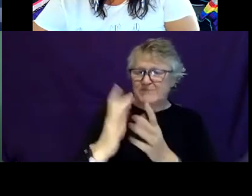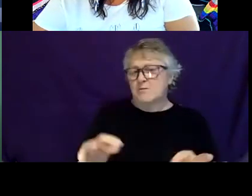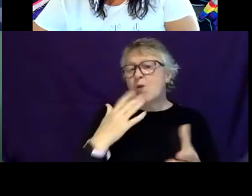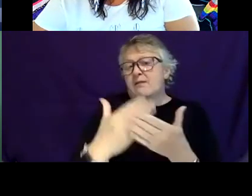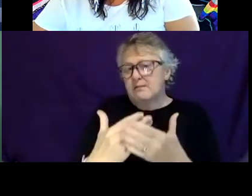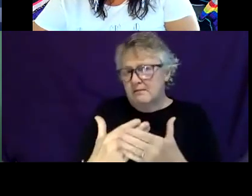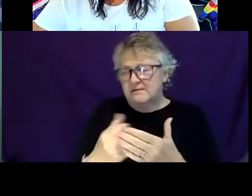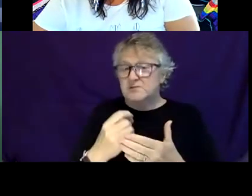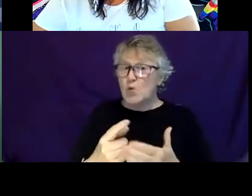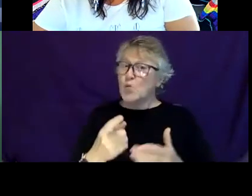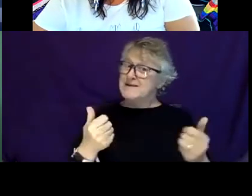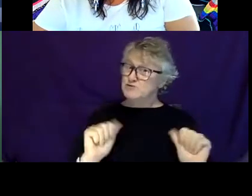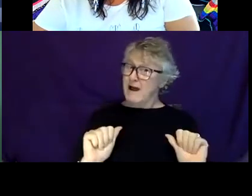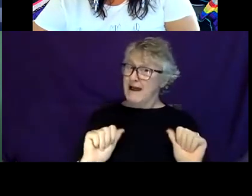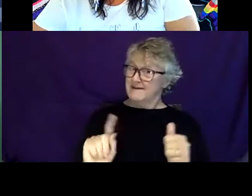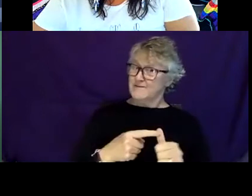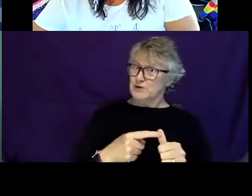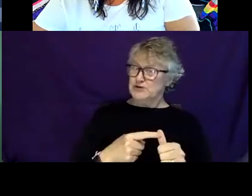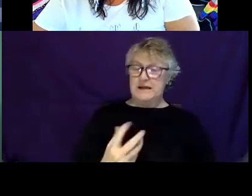And we tried politely.